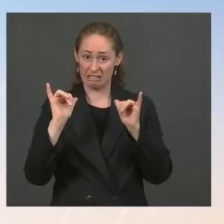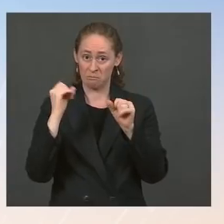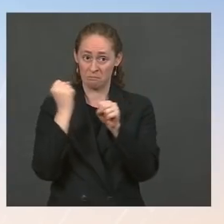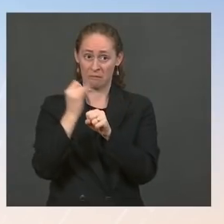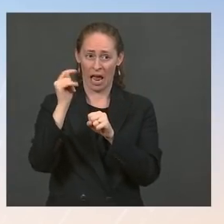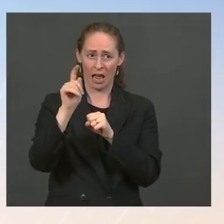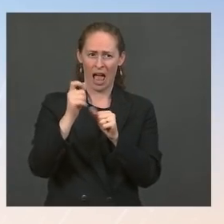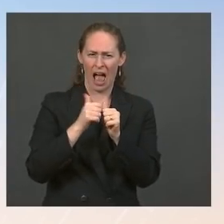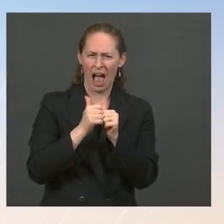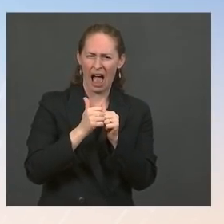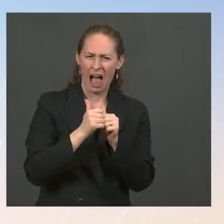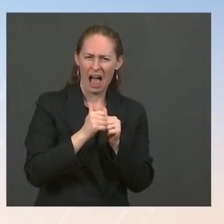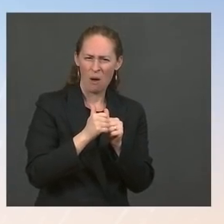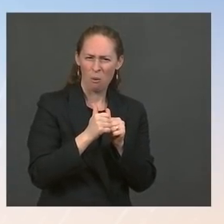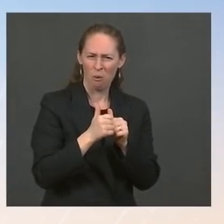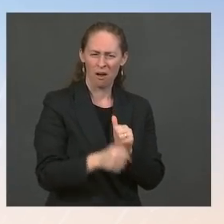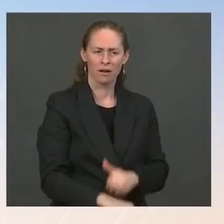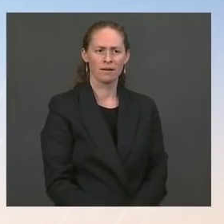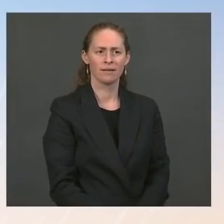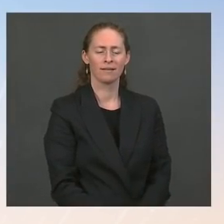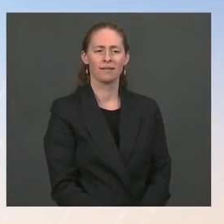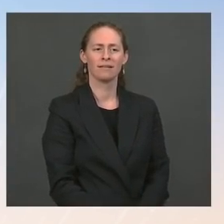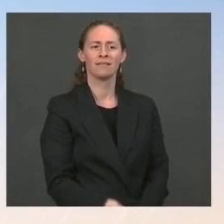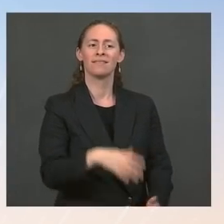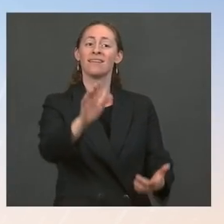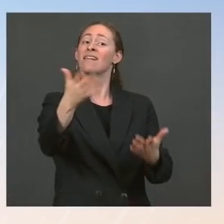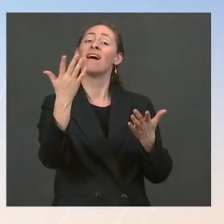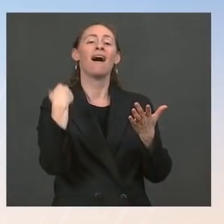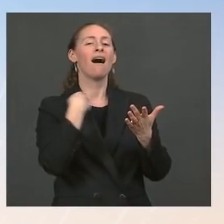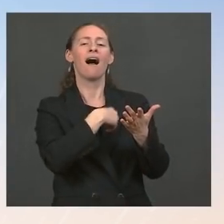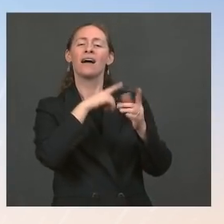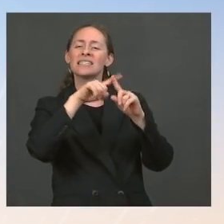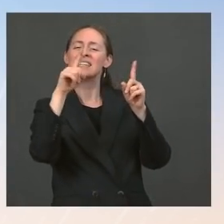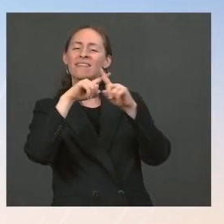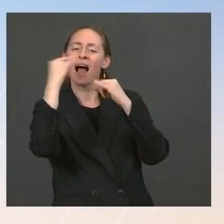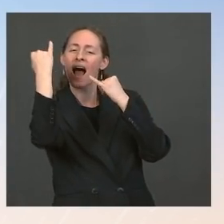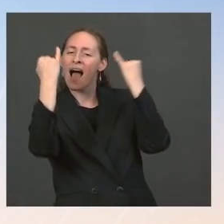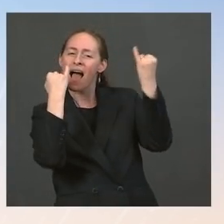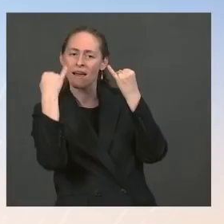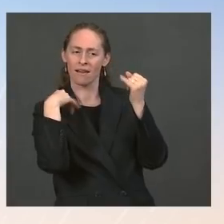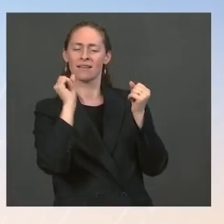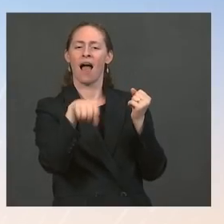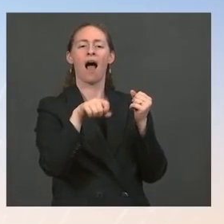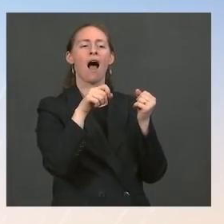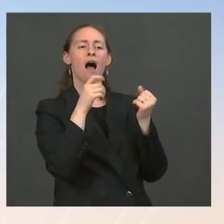Ms. Psaki: Again, there's a range of proposals out there. As these proposals move forward, we'll have -- continue to have a discussion about this.